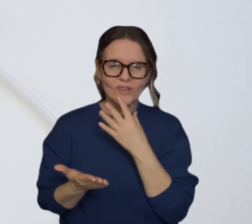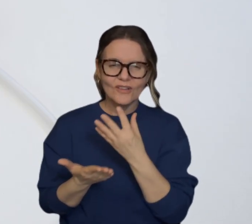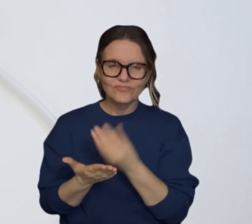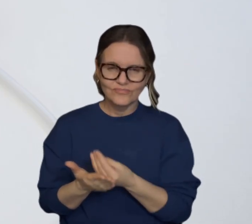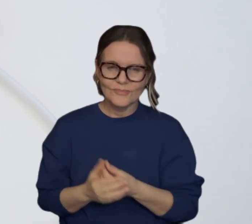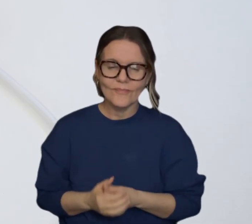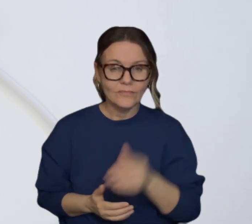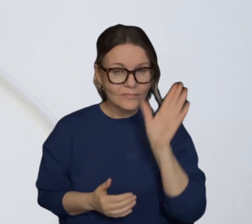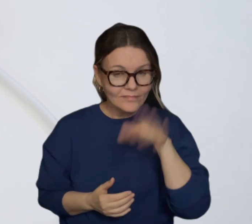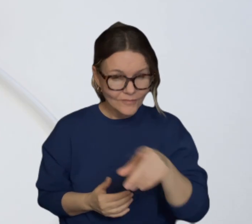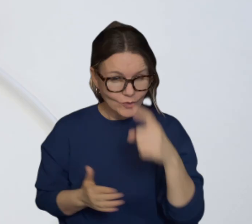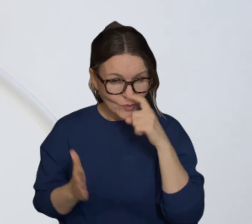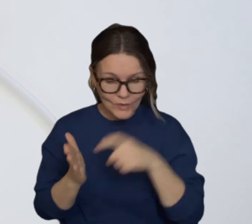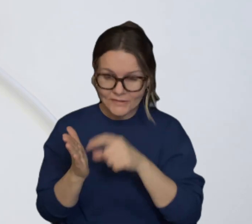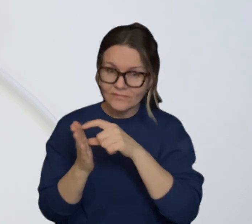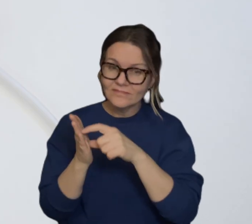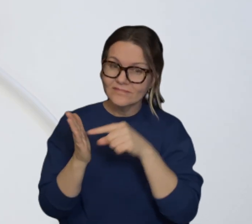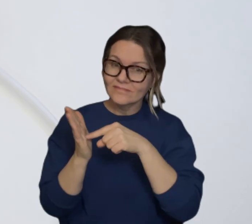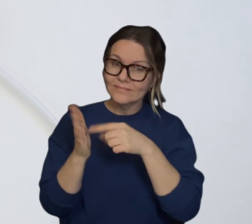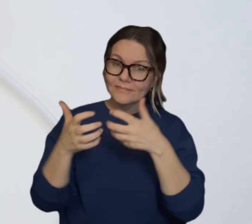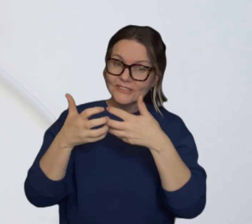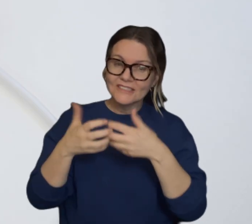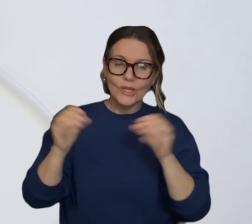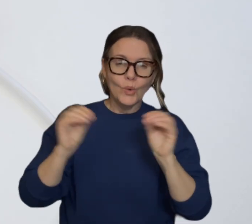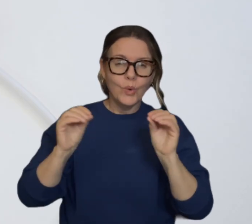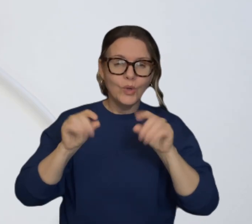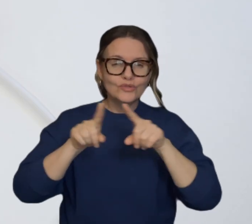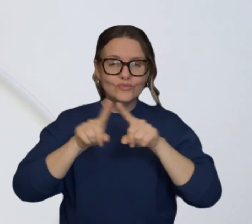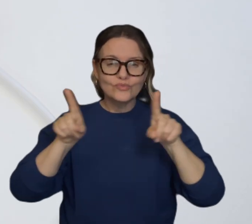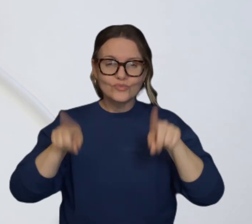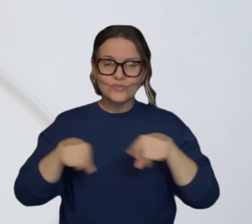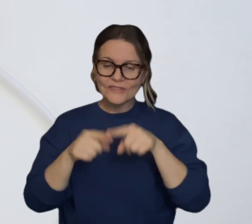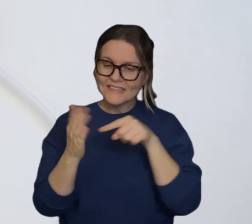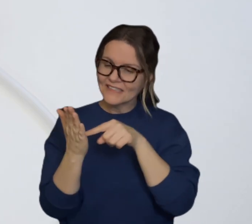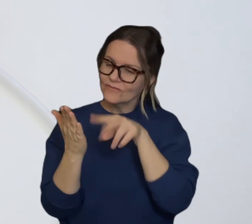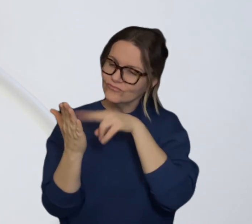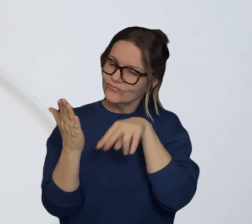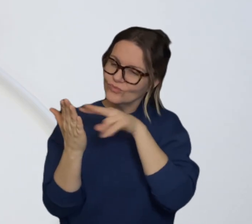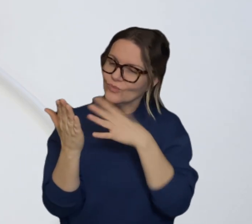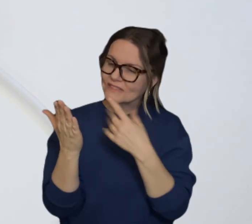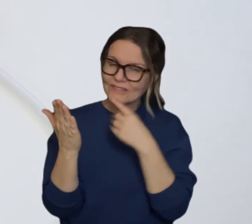and the lights will shut off you may notice that there's no screen on the pump Hub and that's where